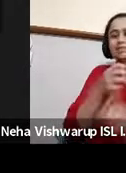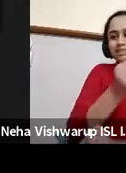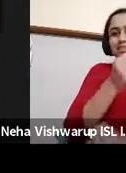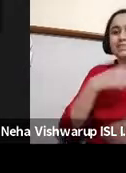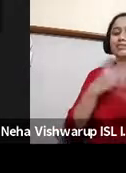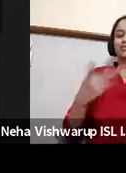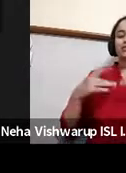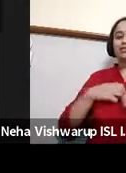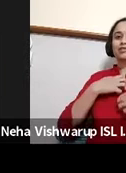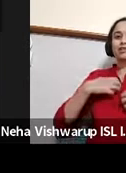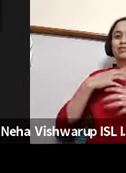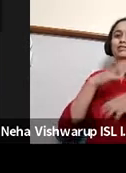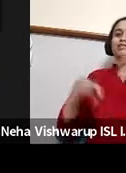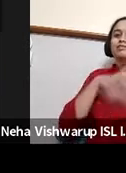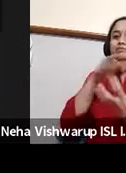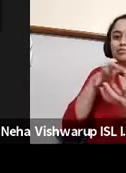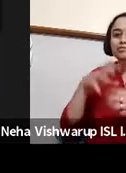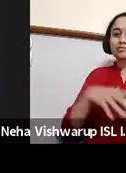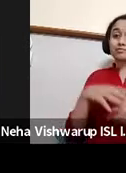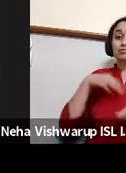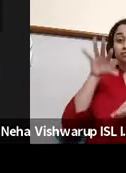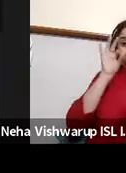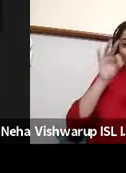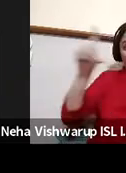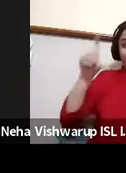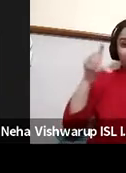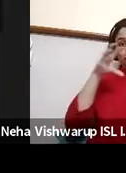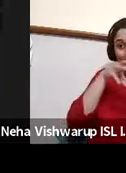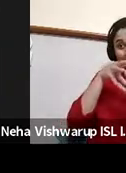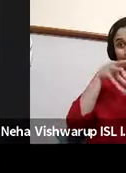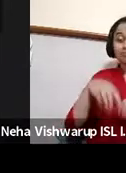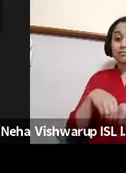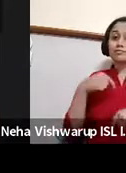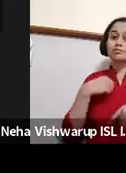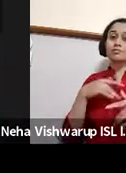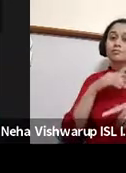more than any other set of images from surah's archive a theme that runs through his individual